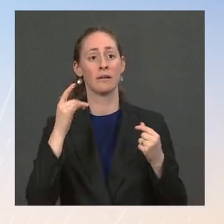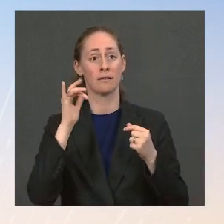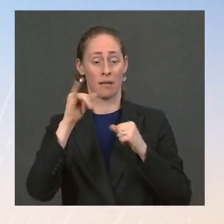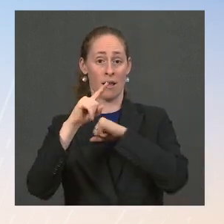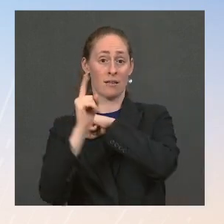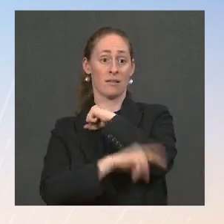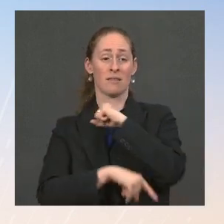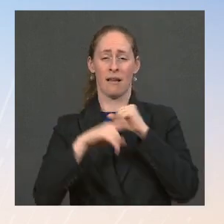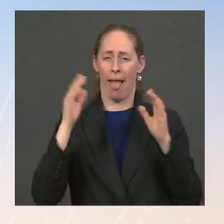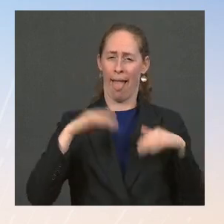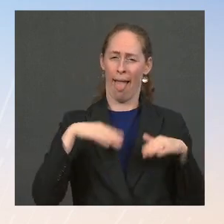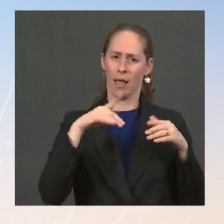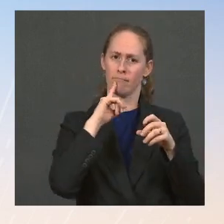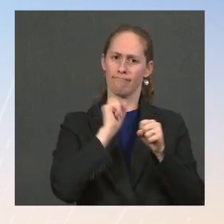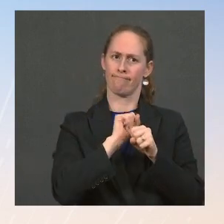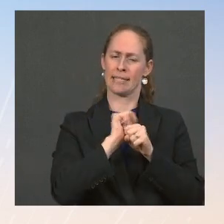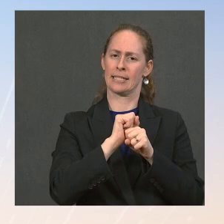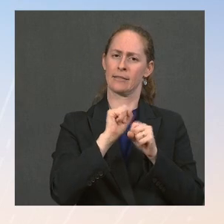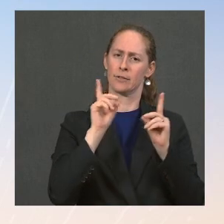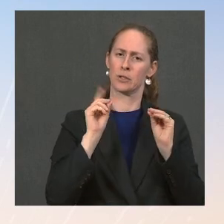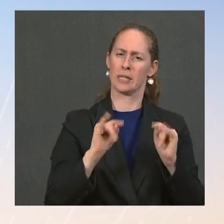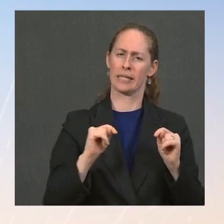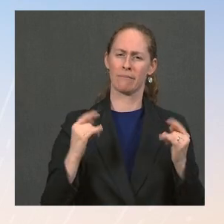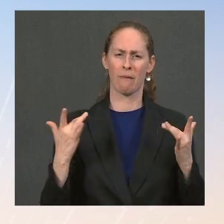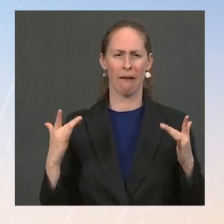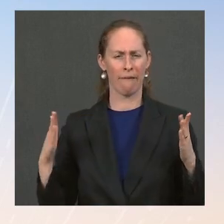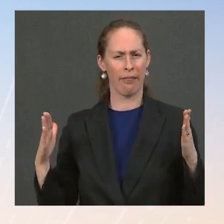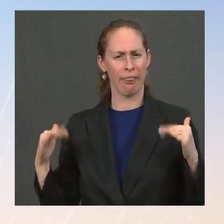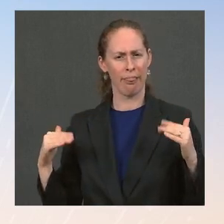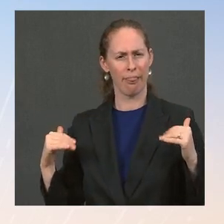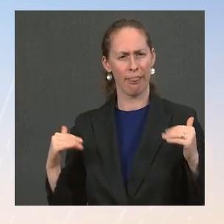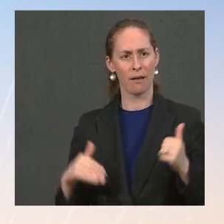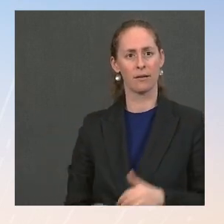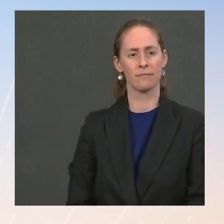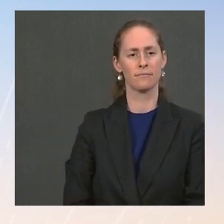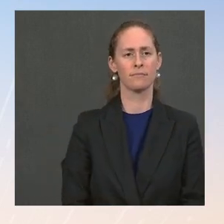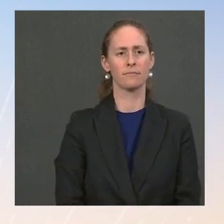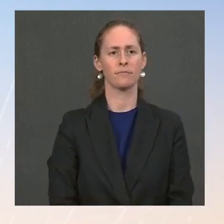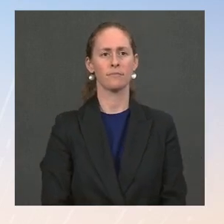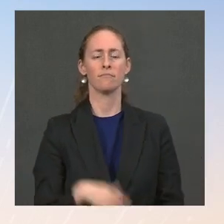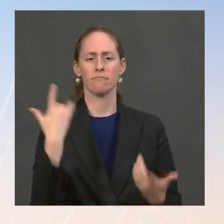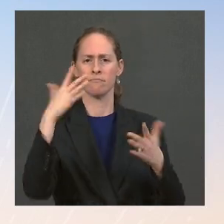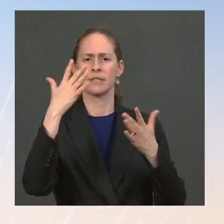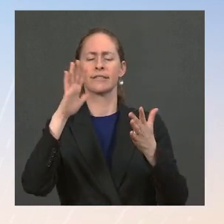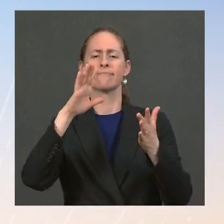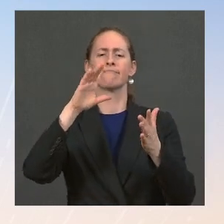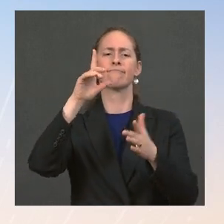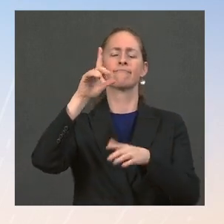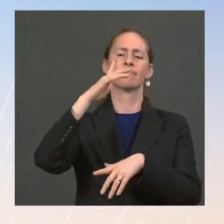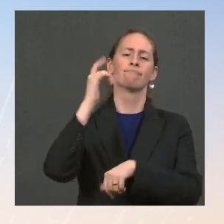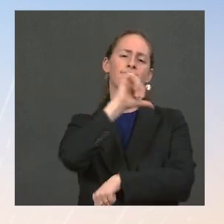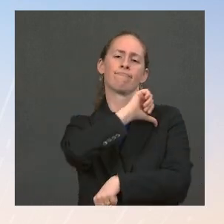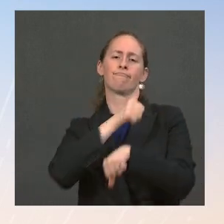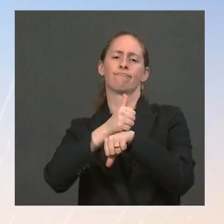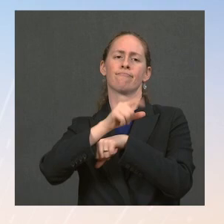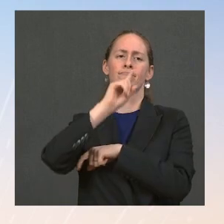to ensure we had the authority, should we determine -- should we make the determination to put sanctions in place. That's, of course, an interagency process